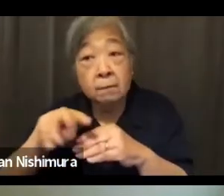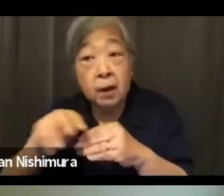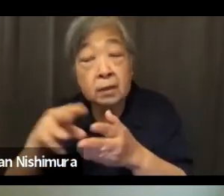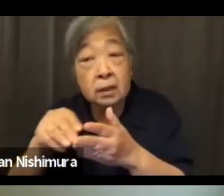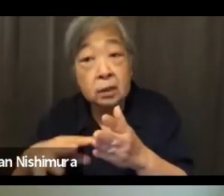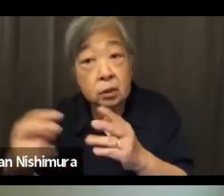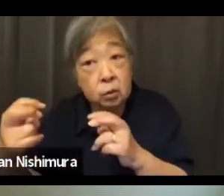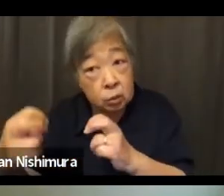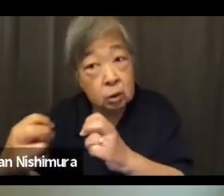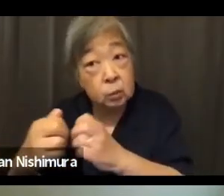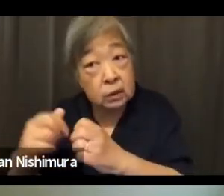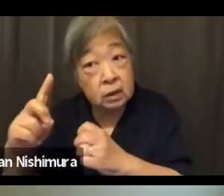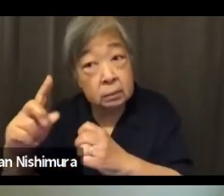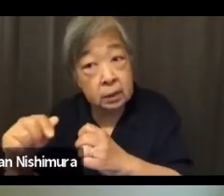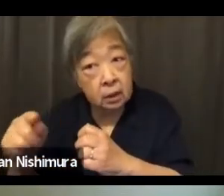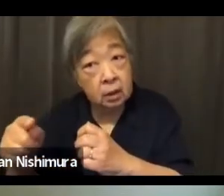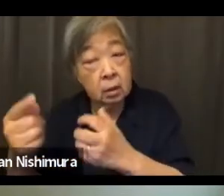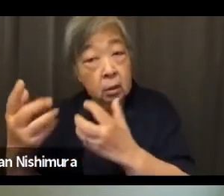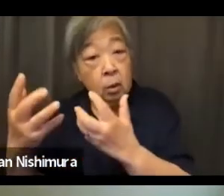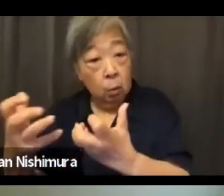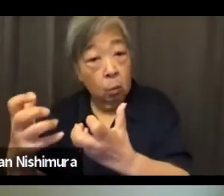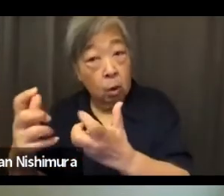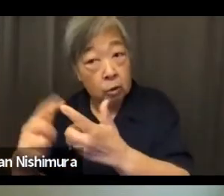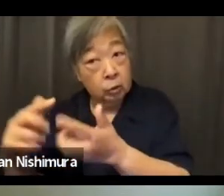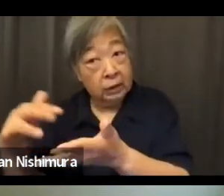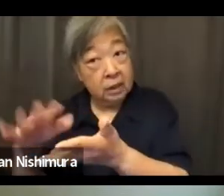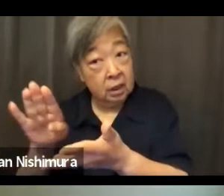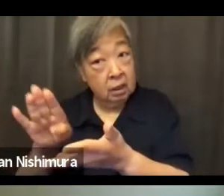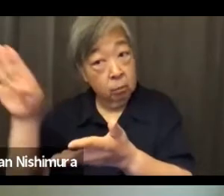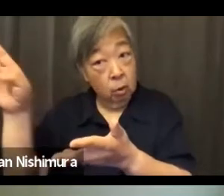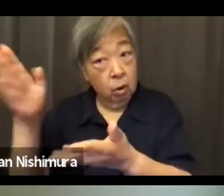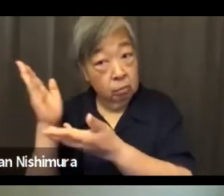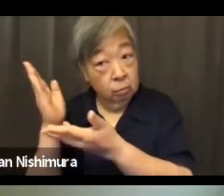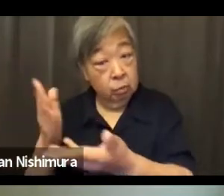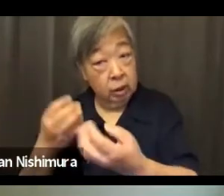a disability who wants to study abroad with a service or an emotional support animal,